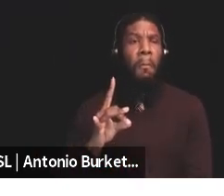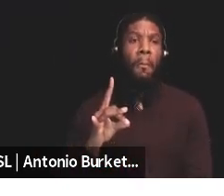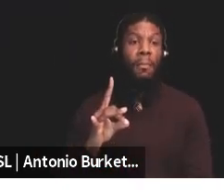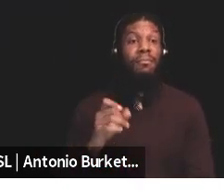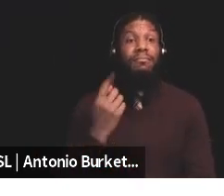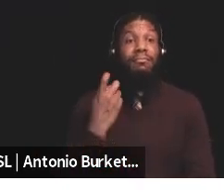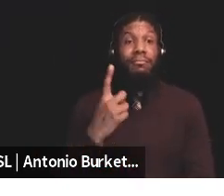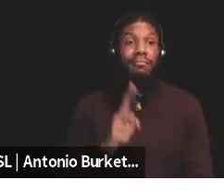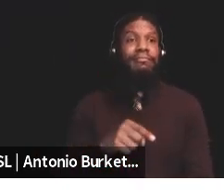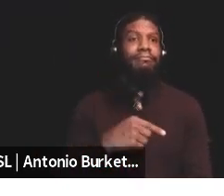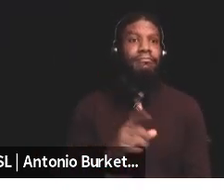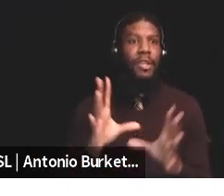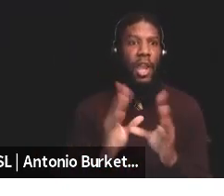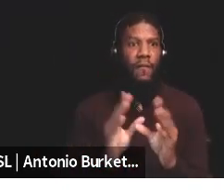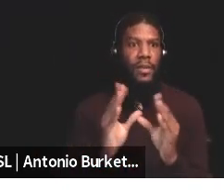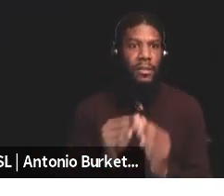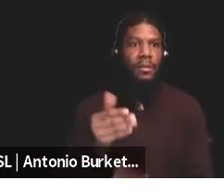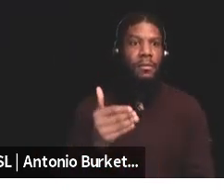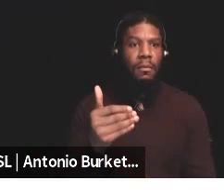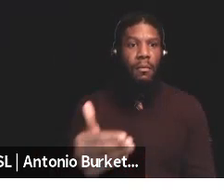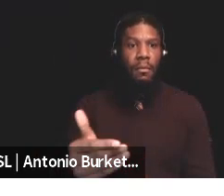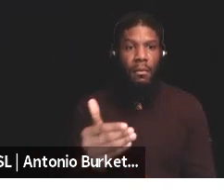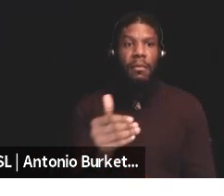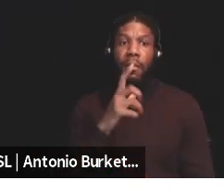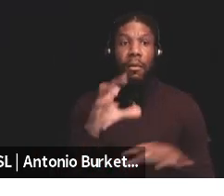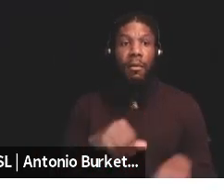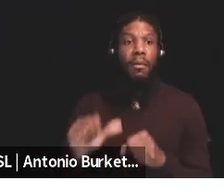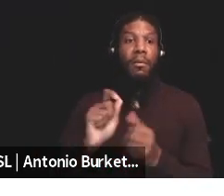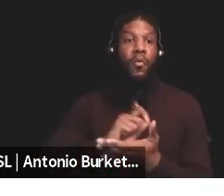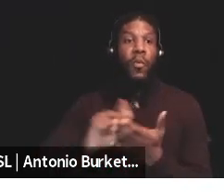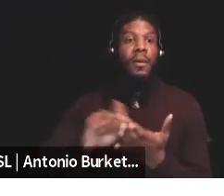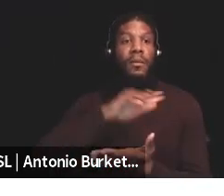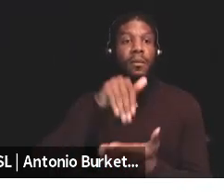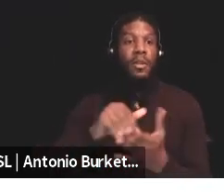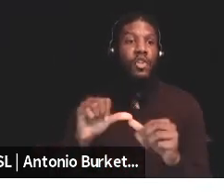These conferences put on by writing centers associations are really crucial to keep us